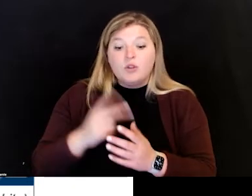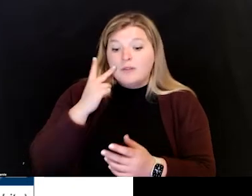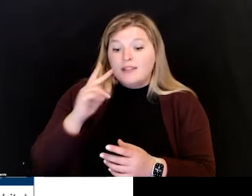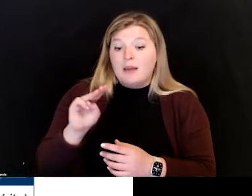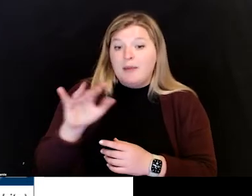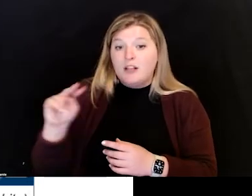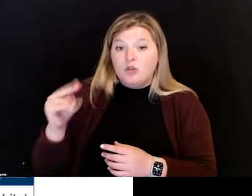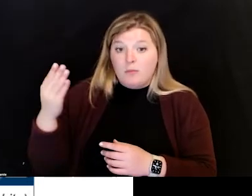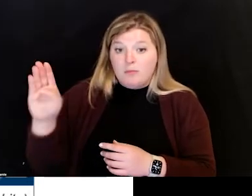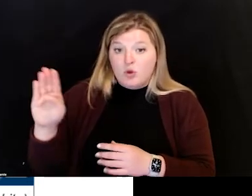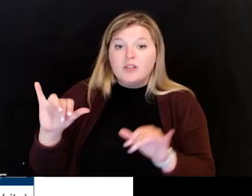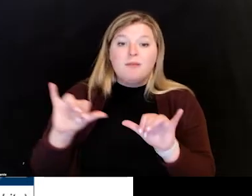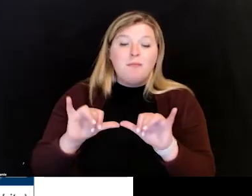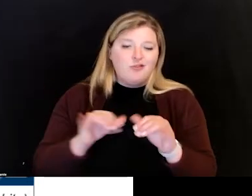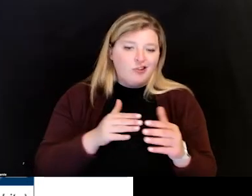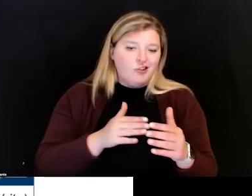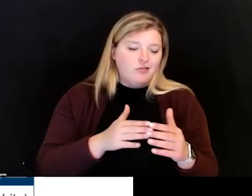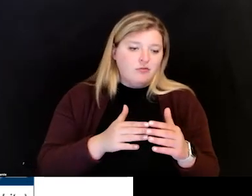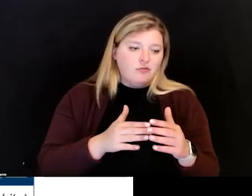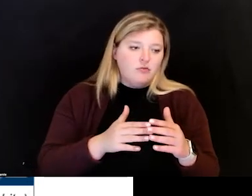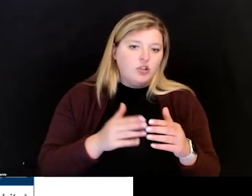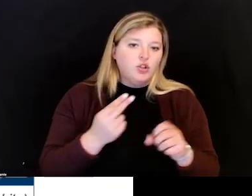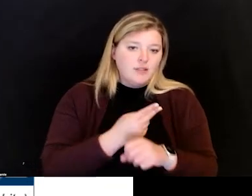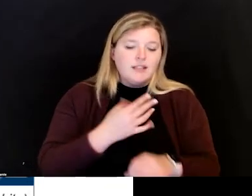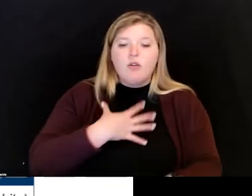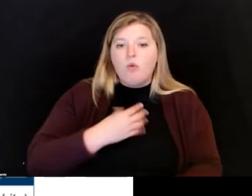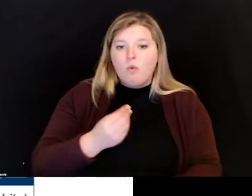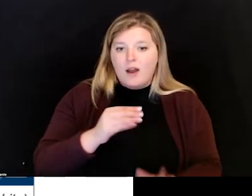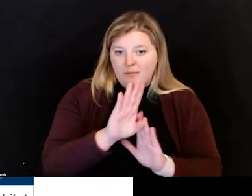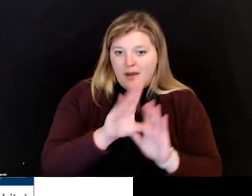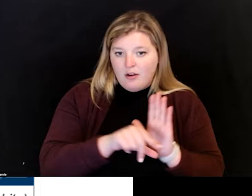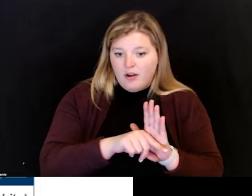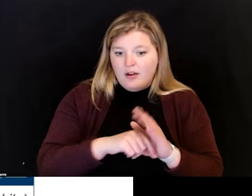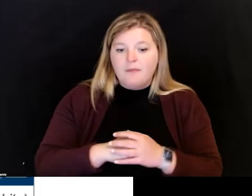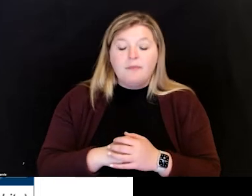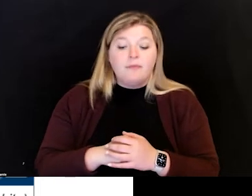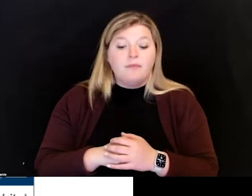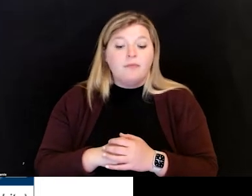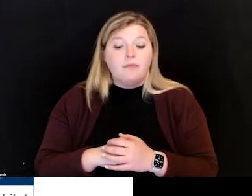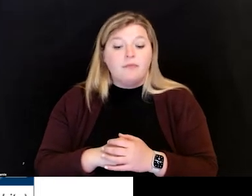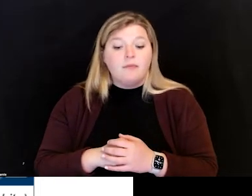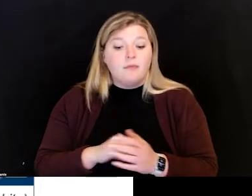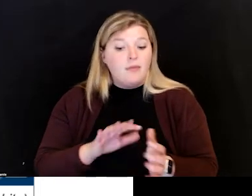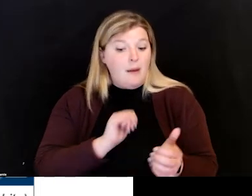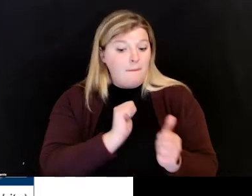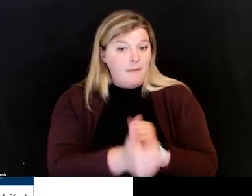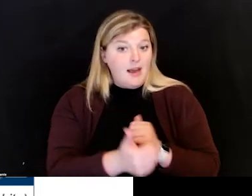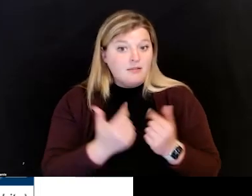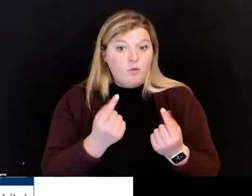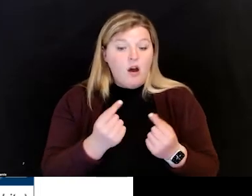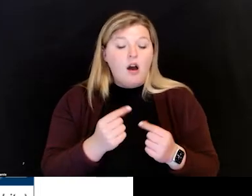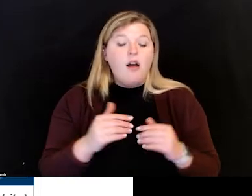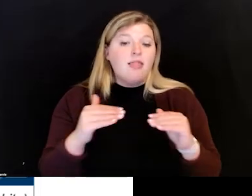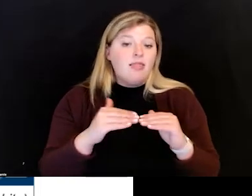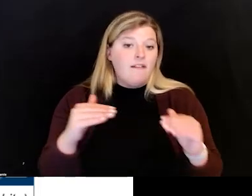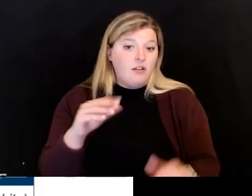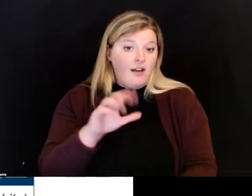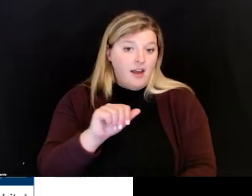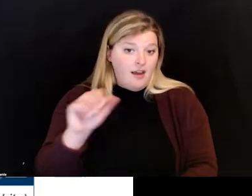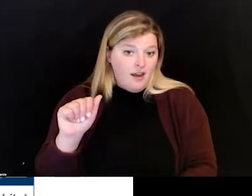against a white background. It passes both level AA and level A,